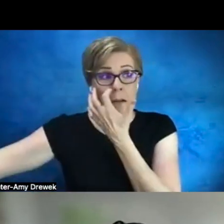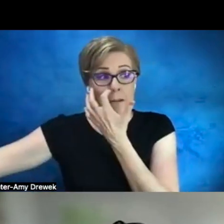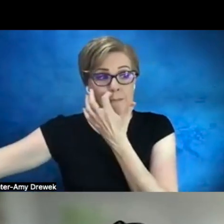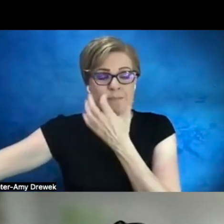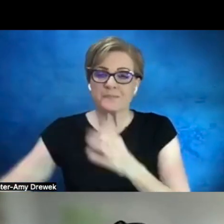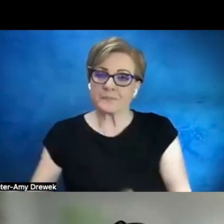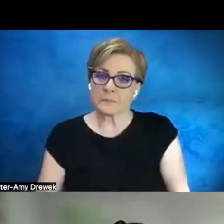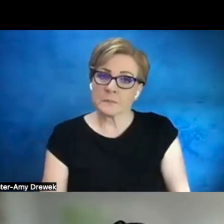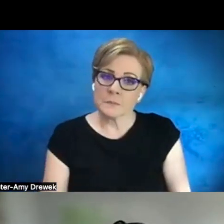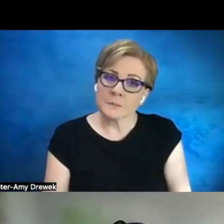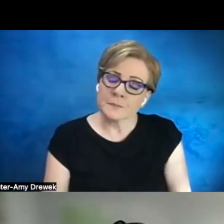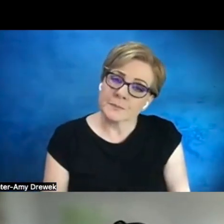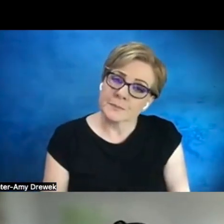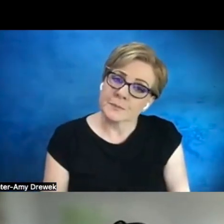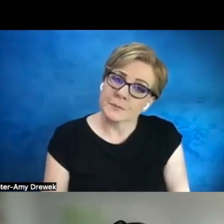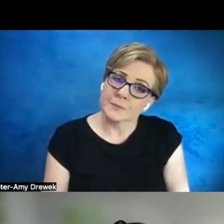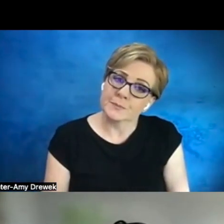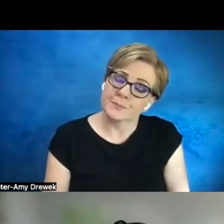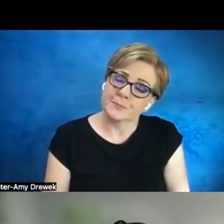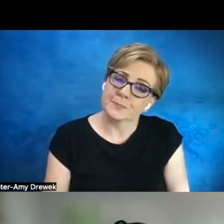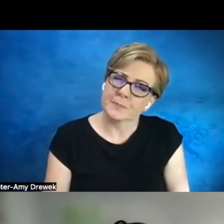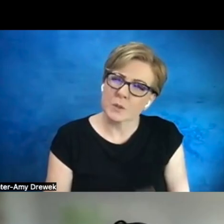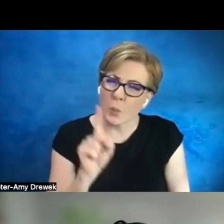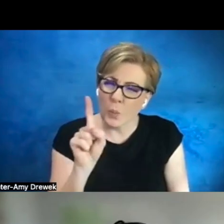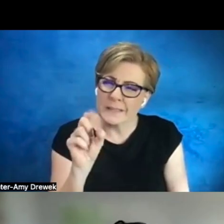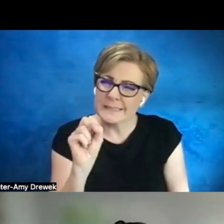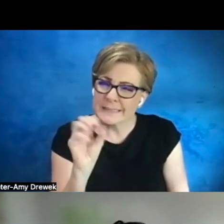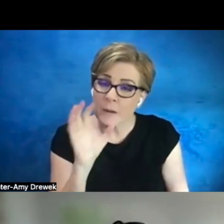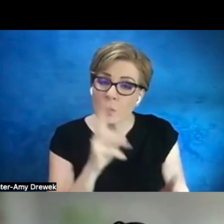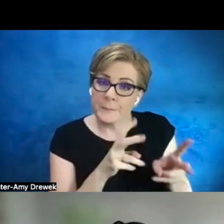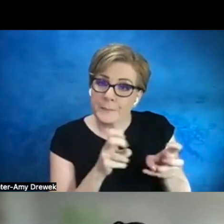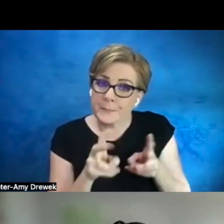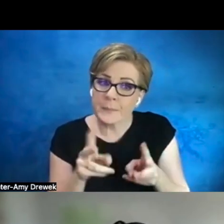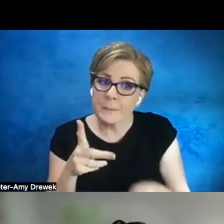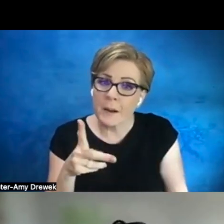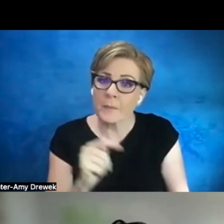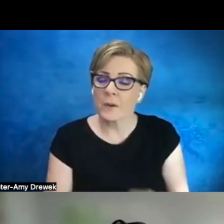And we'll go ahead and do that. Apologies, I know it's so fun to just watch